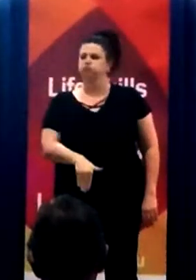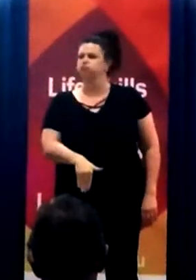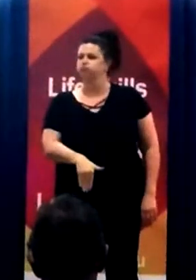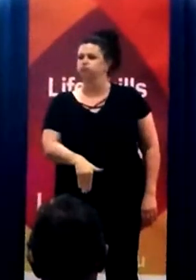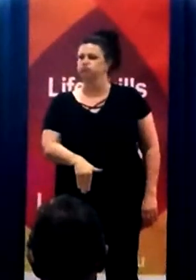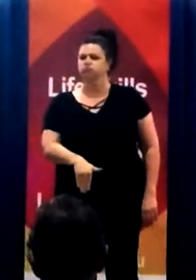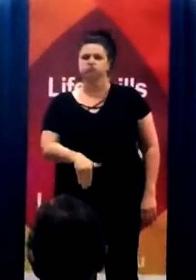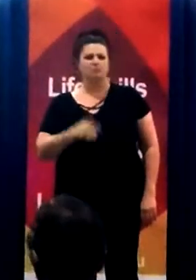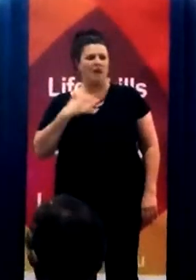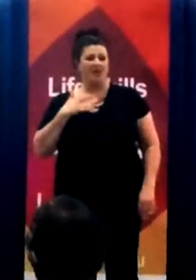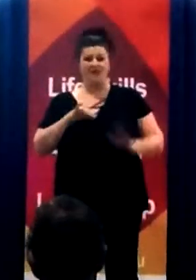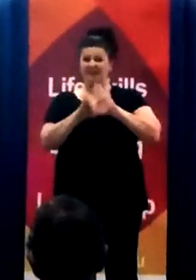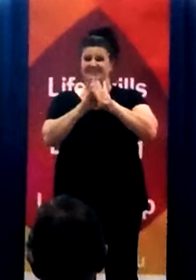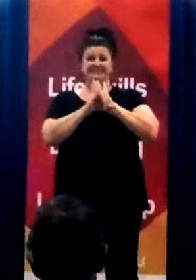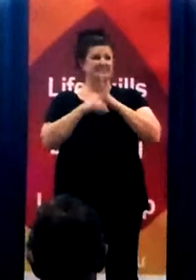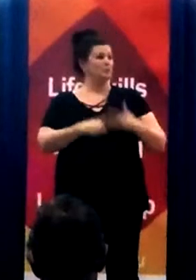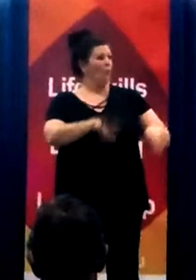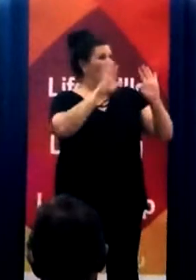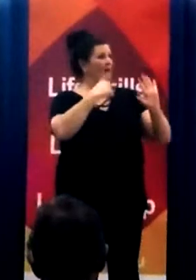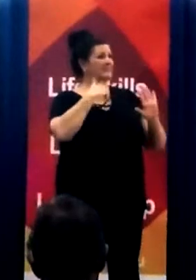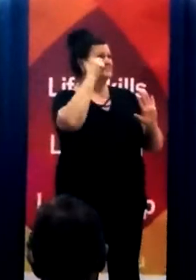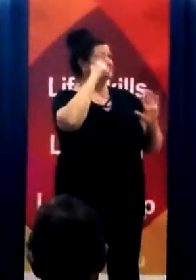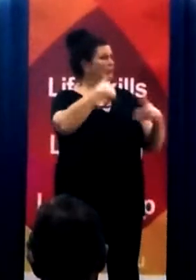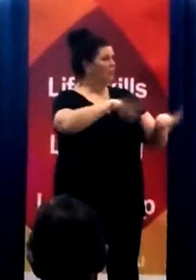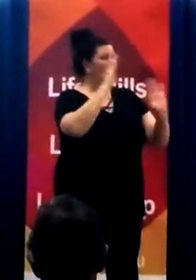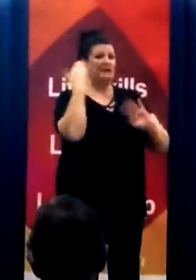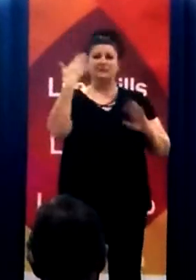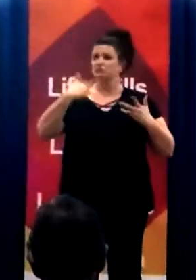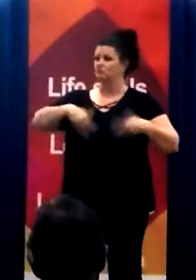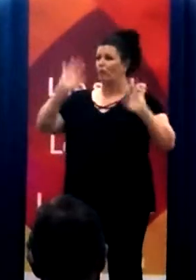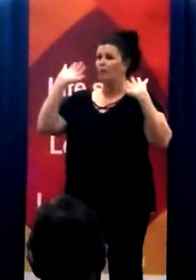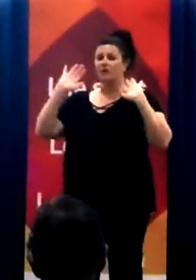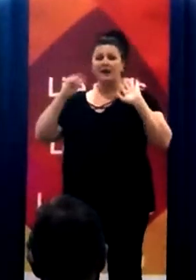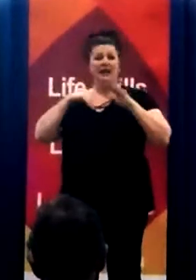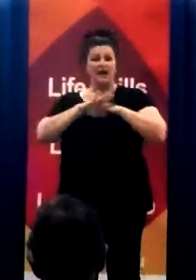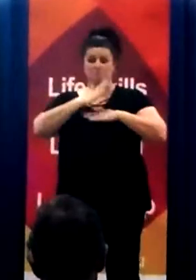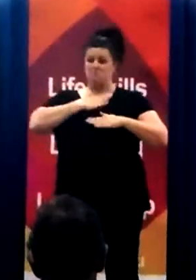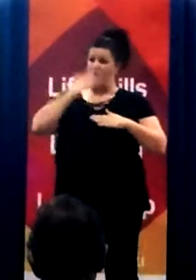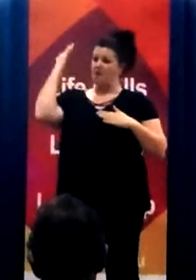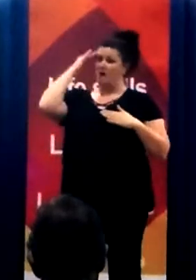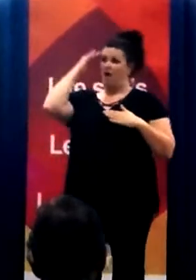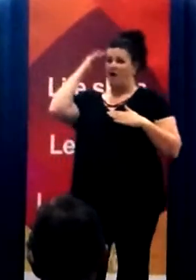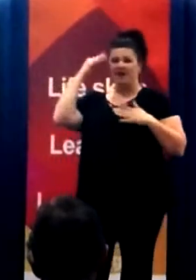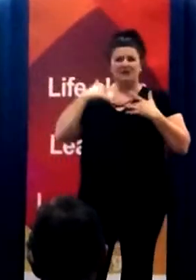I lost my identity as a teacher and a lecturer, and in my own mind I became a nonentity.